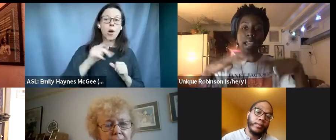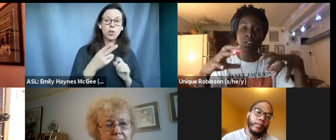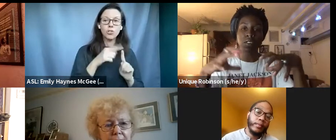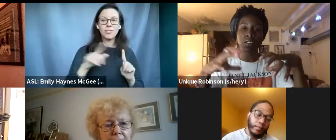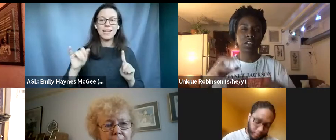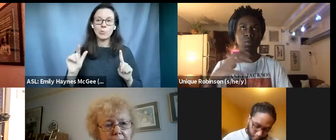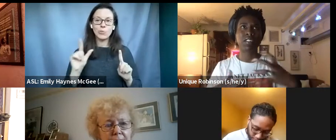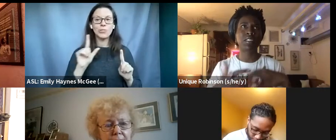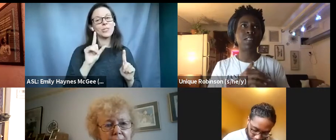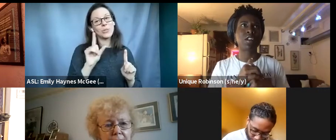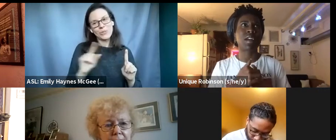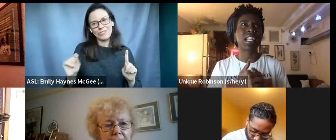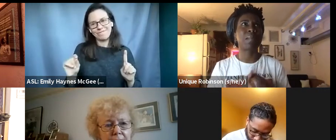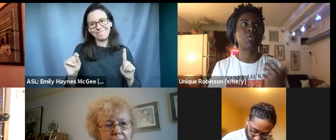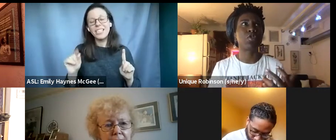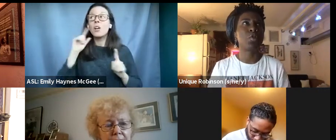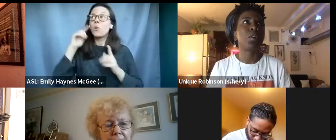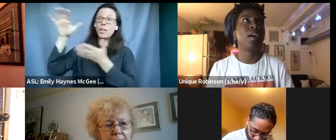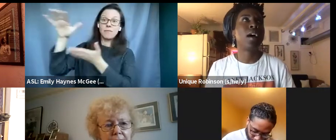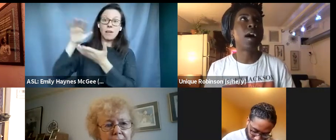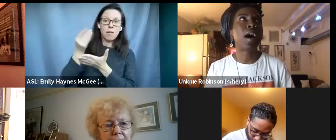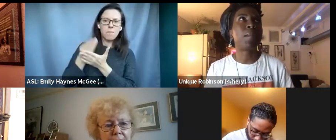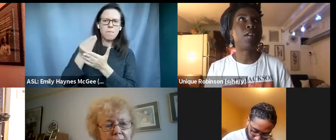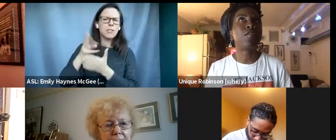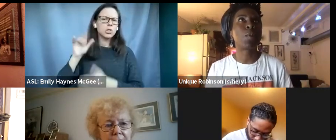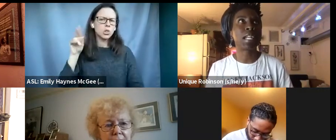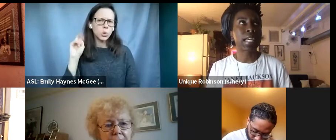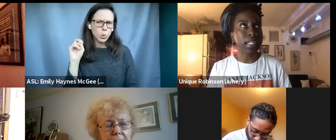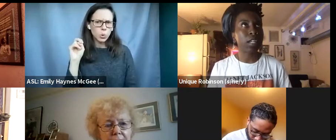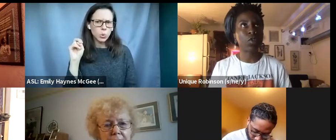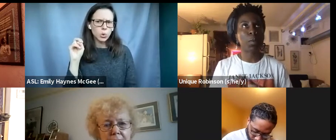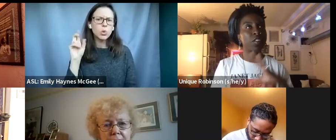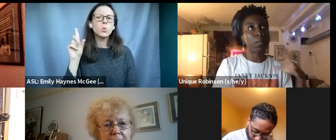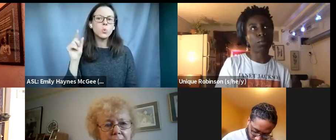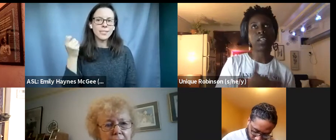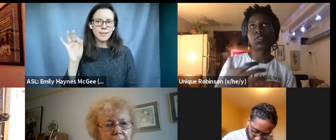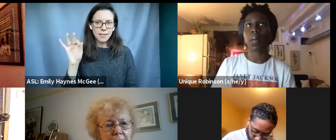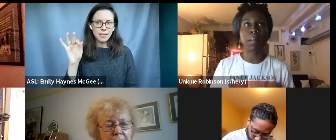So prior to this, because we received the grant in June of 2019, so we were in brainstorming